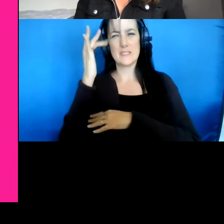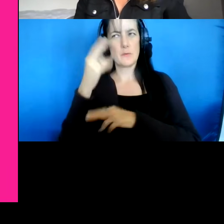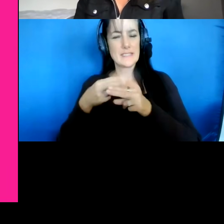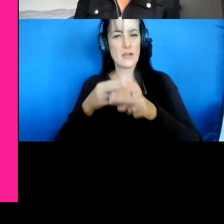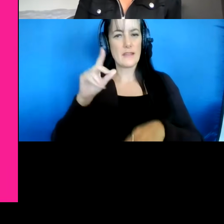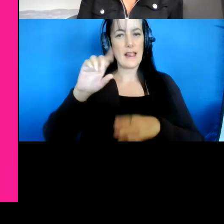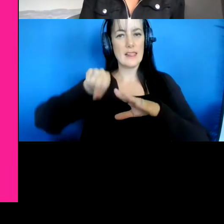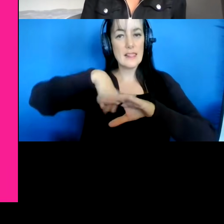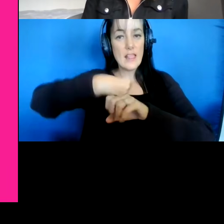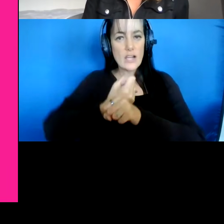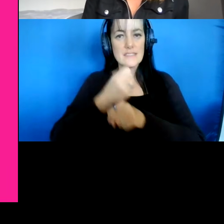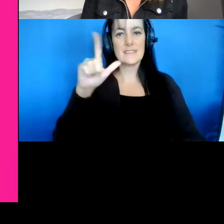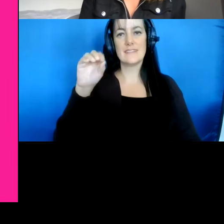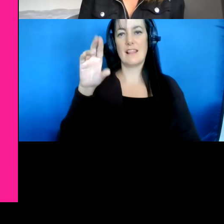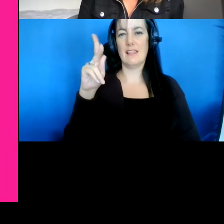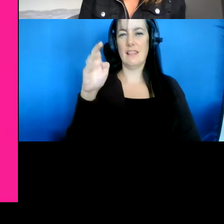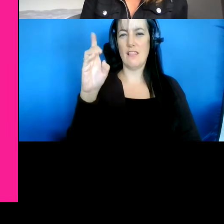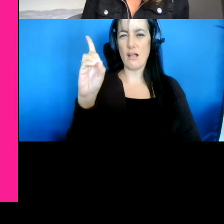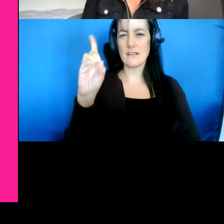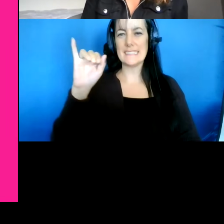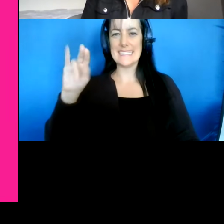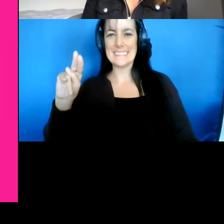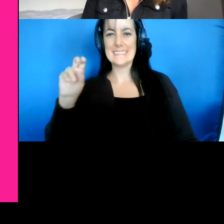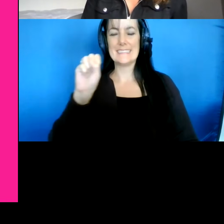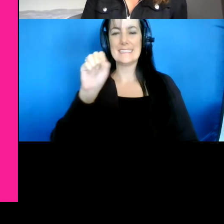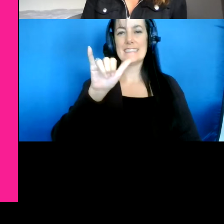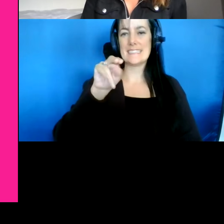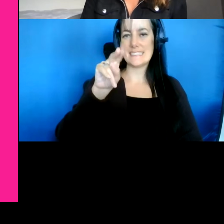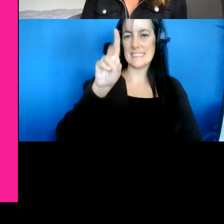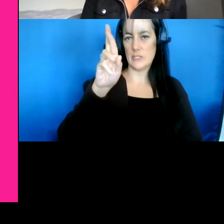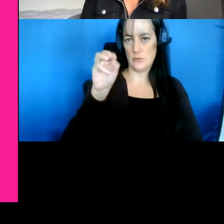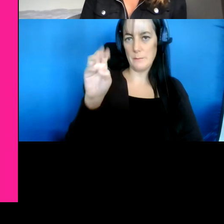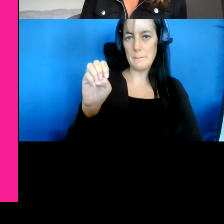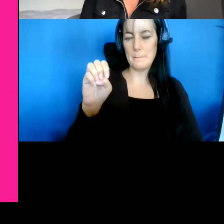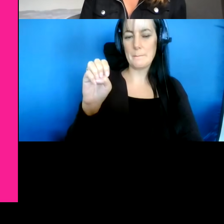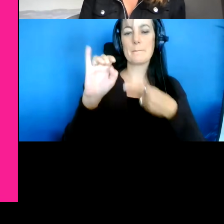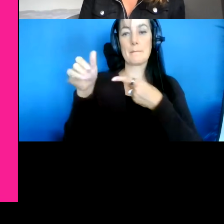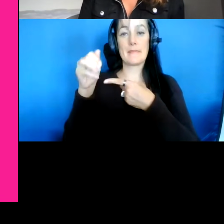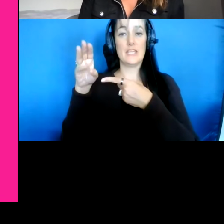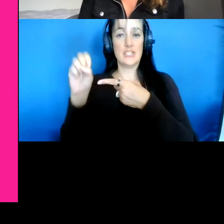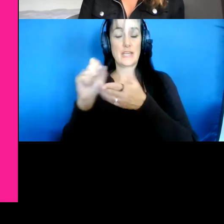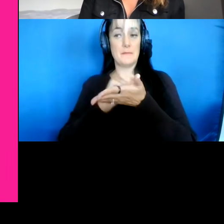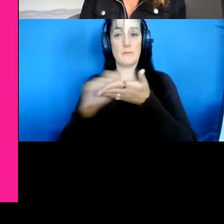James wrote a series of really phenomenally insightful blog posts around his condition